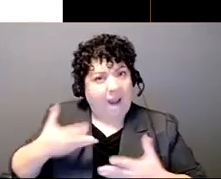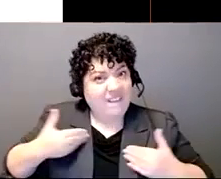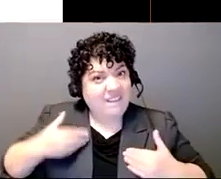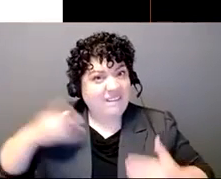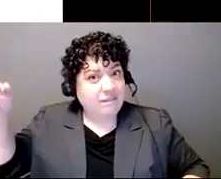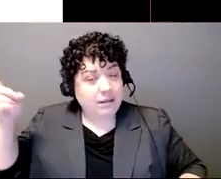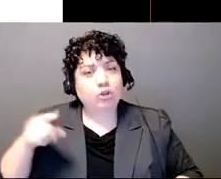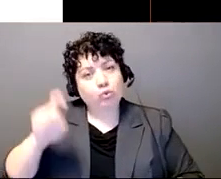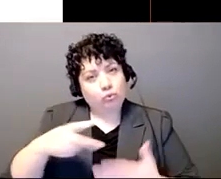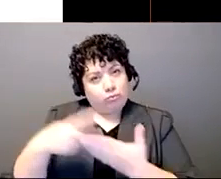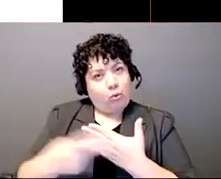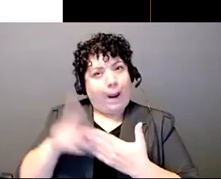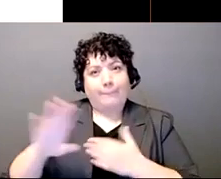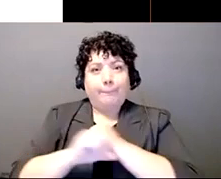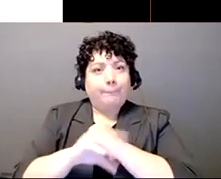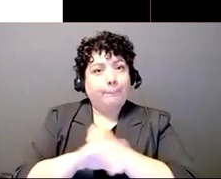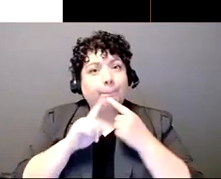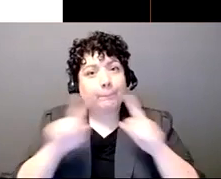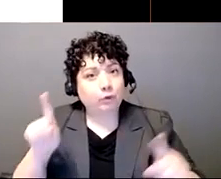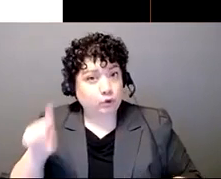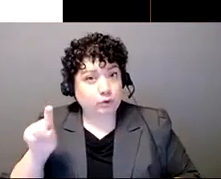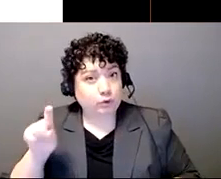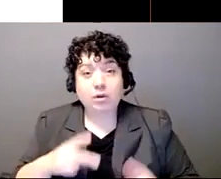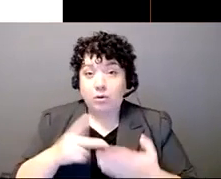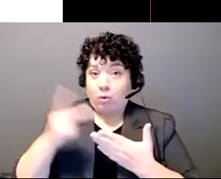and particularly when they know a benefit exists how to apply for it